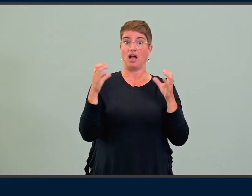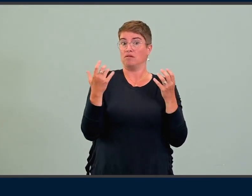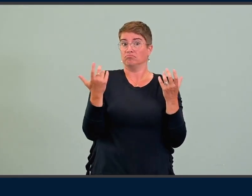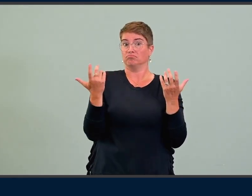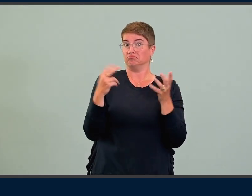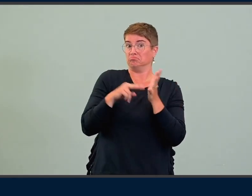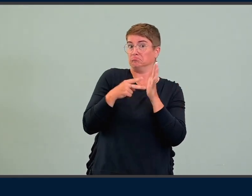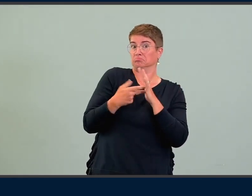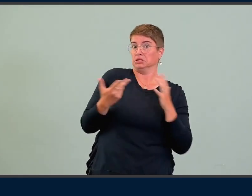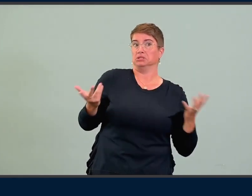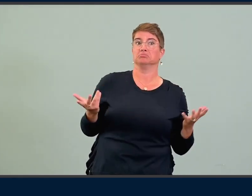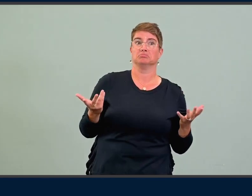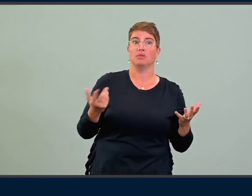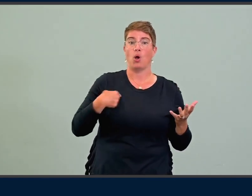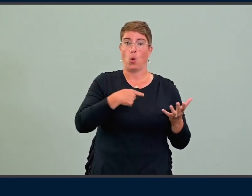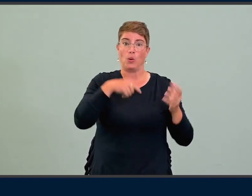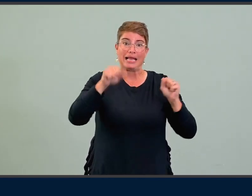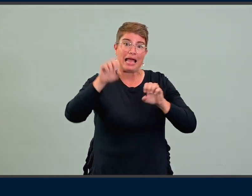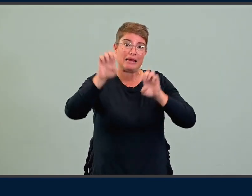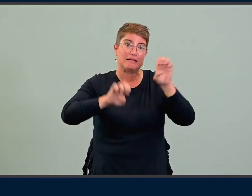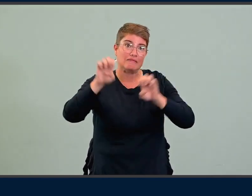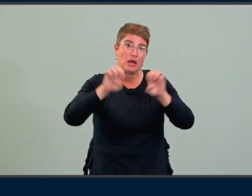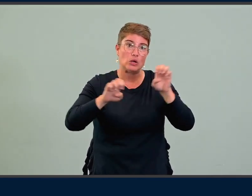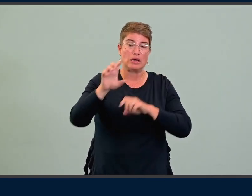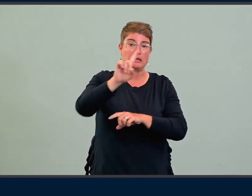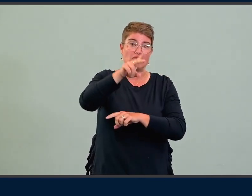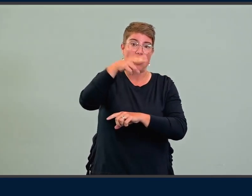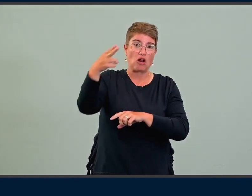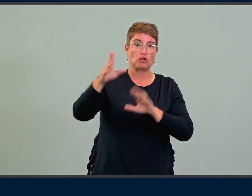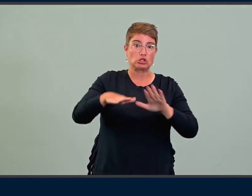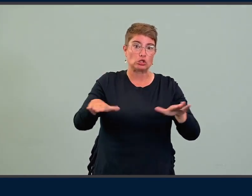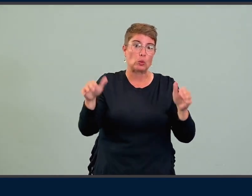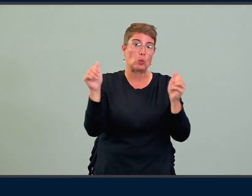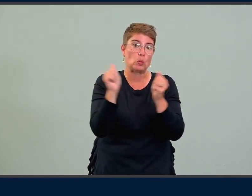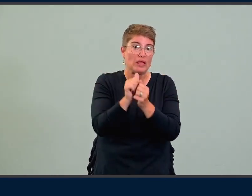Now that we are certified, it means that we can evaluate deaf and hard of hearing